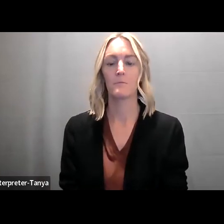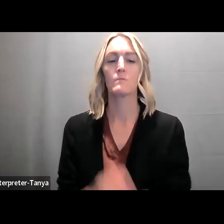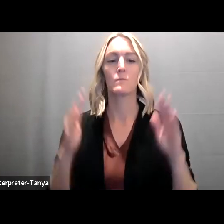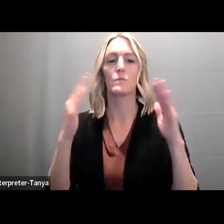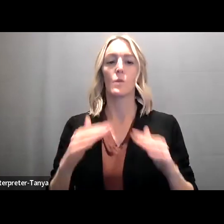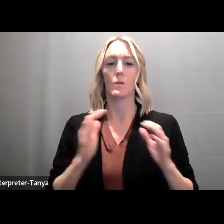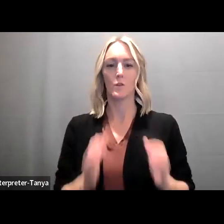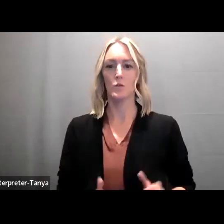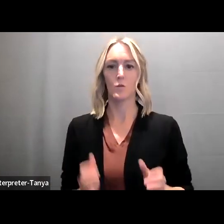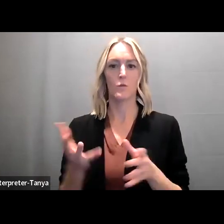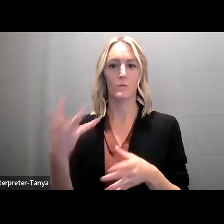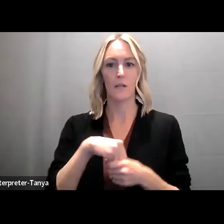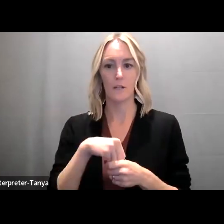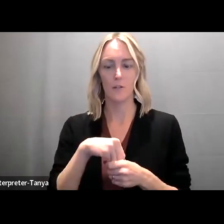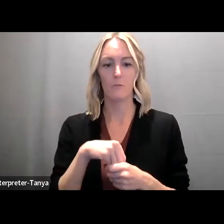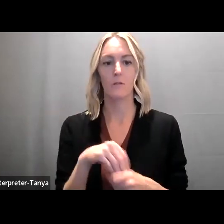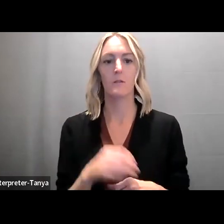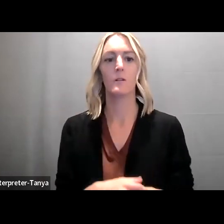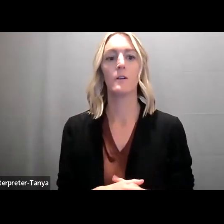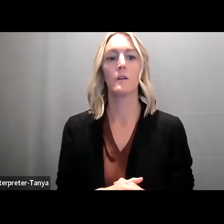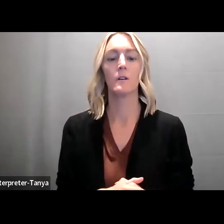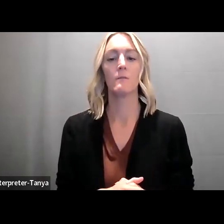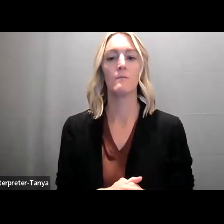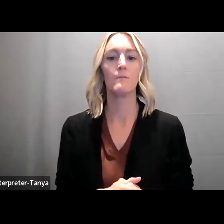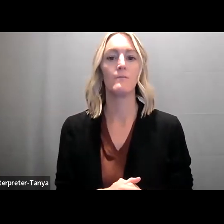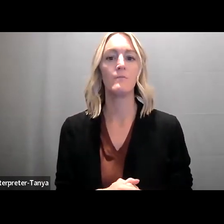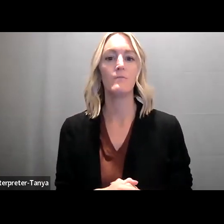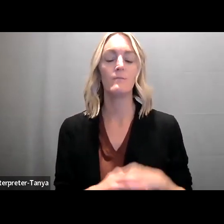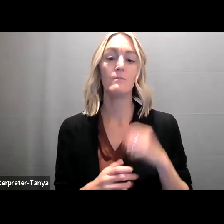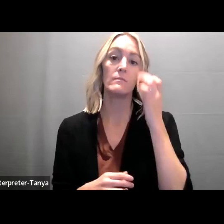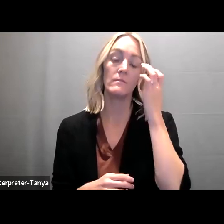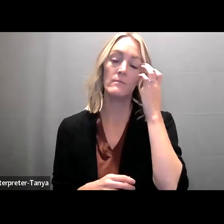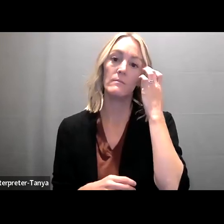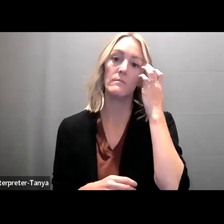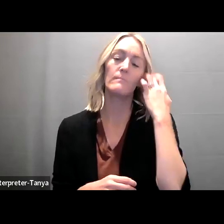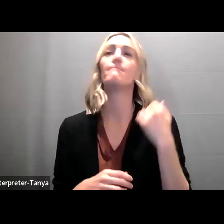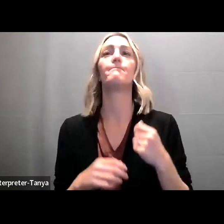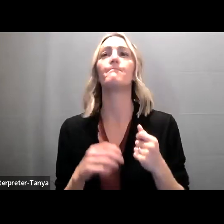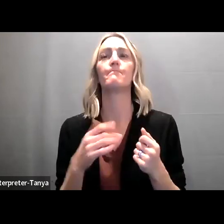When we talk about the SILCK there isn't always necessarily a lot of thought around consumer